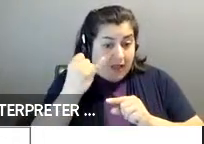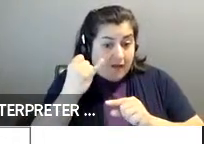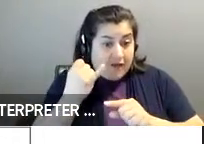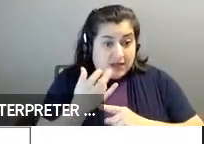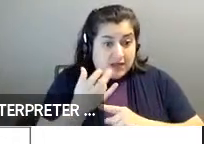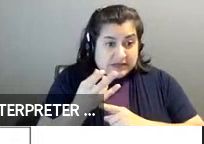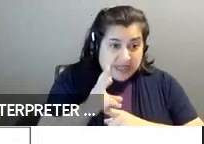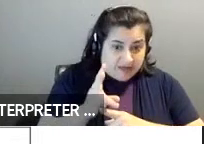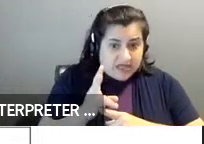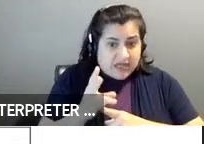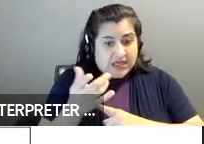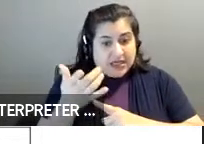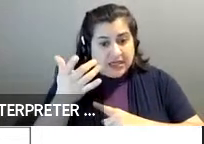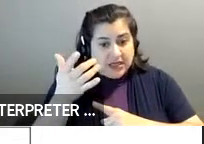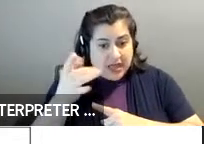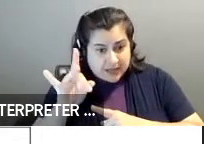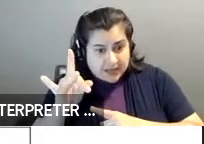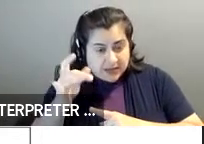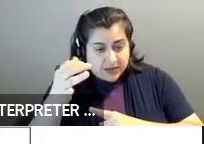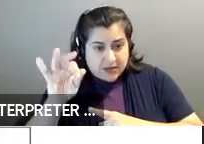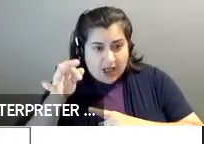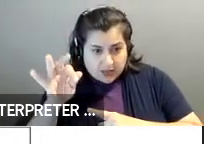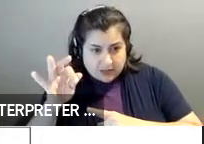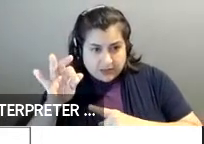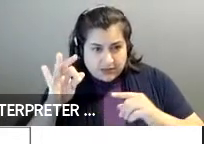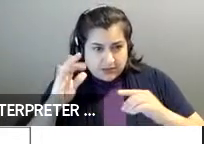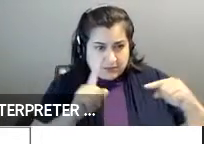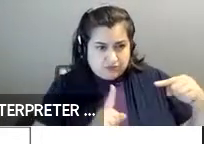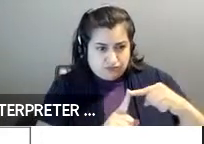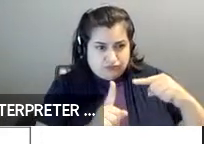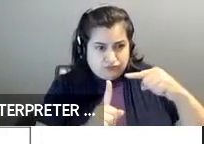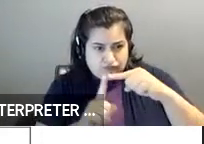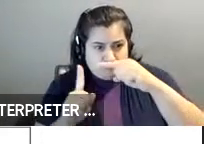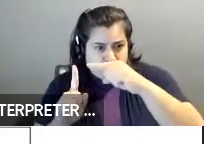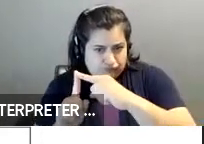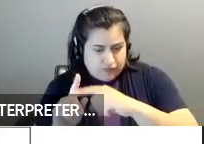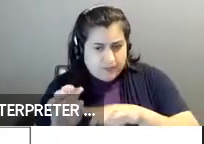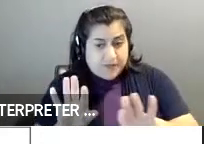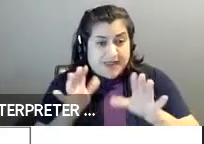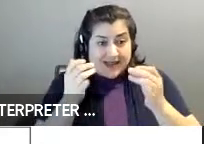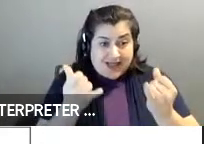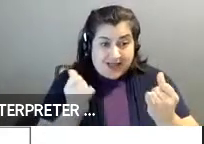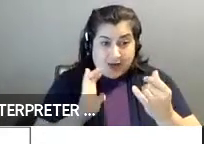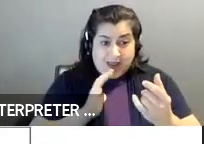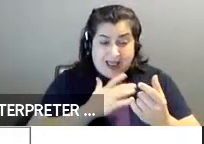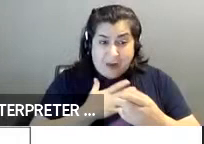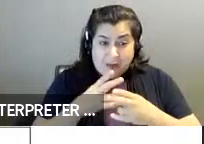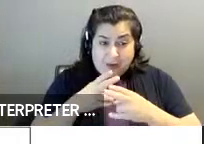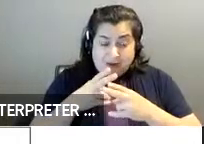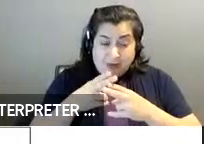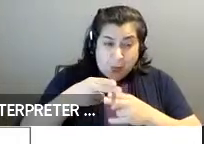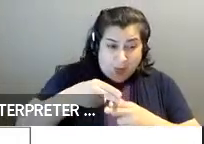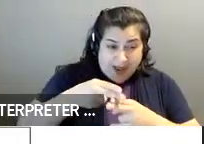One point of note in this slide is that our weighted sample was based on proportions from